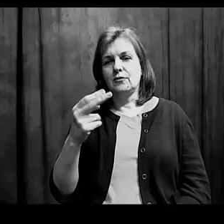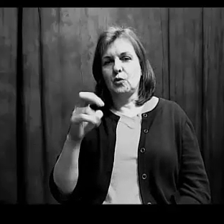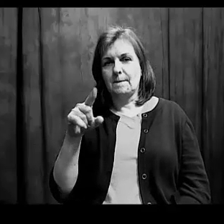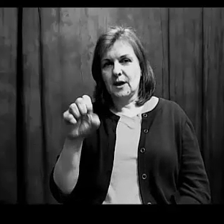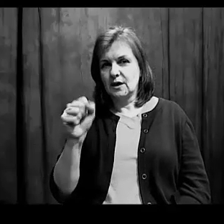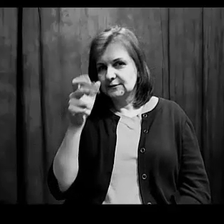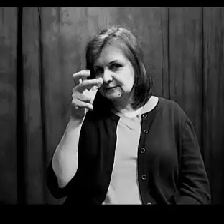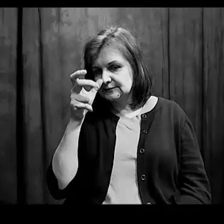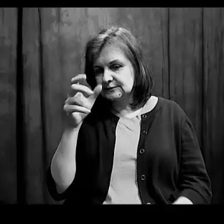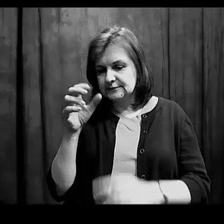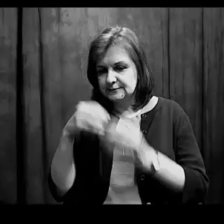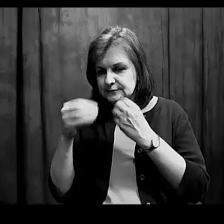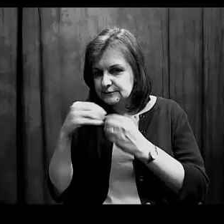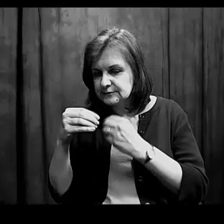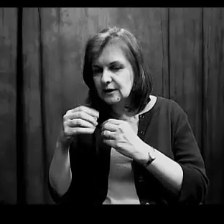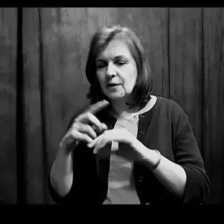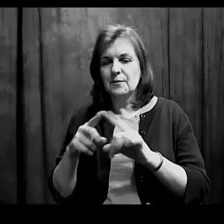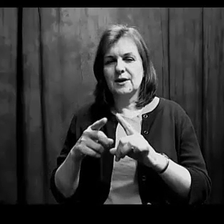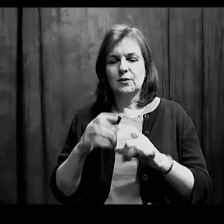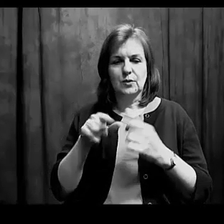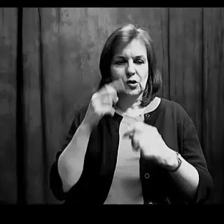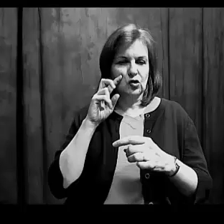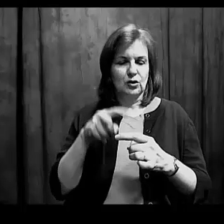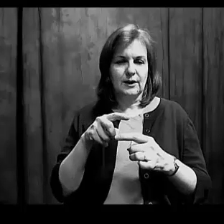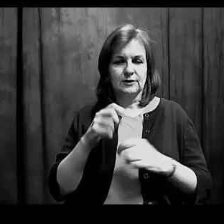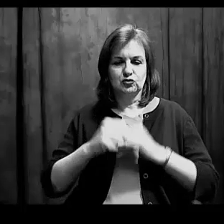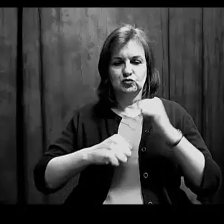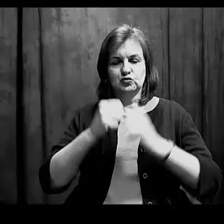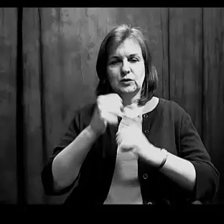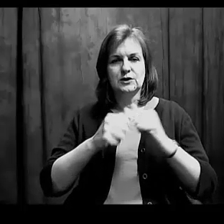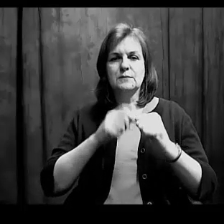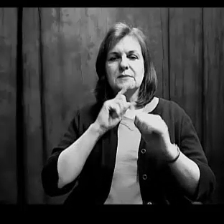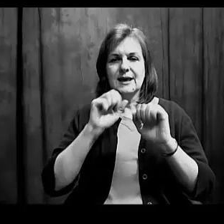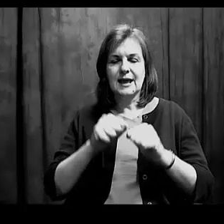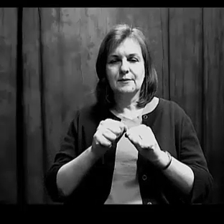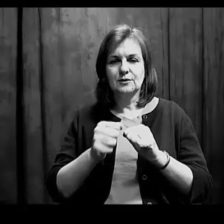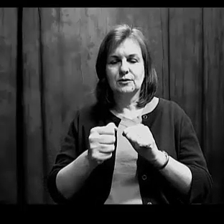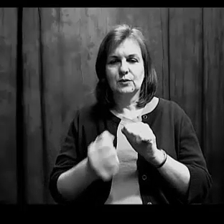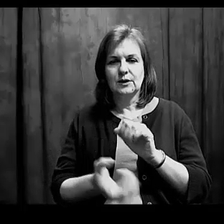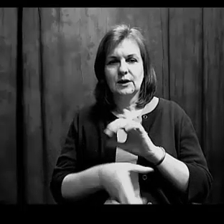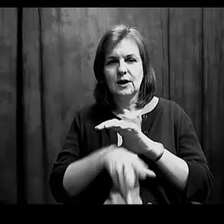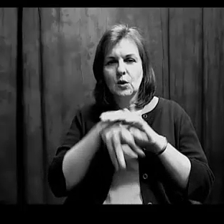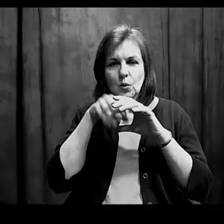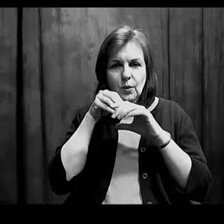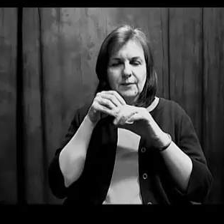we look at true structures associated with being able to ingest a variety of foods jaws